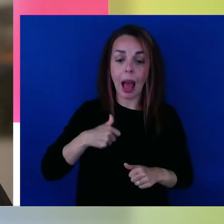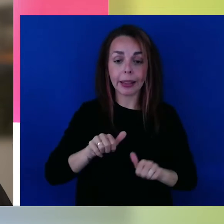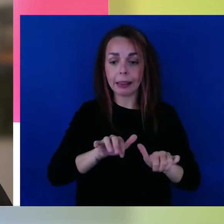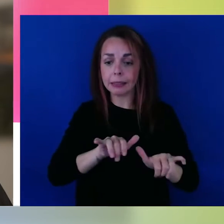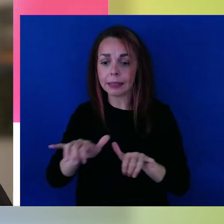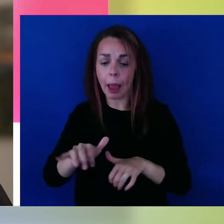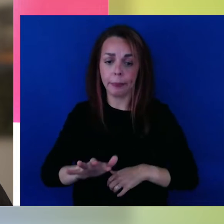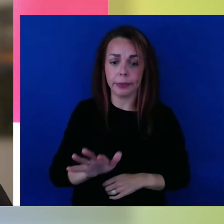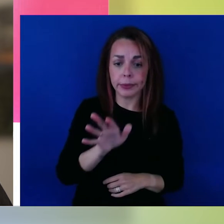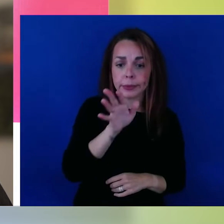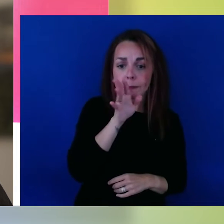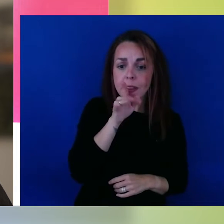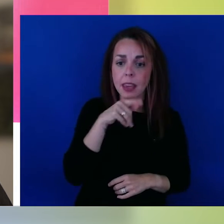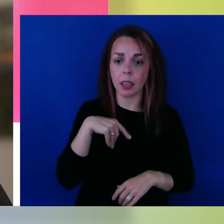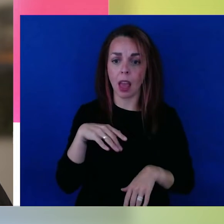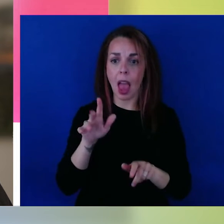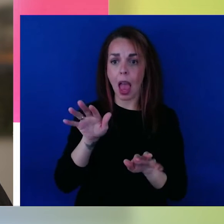and navigate a computer or a tablet,